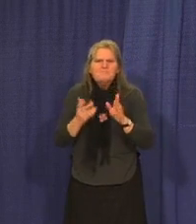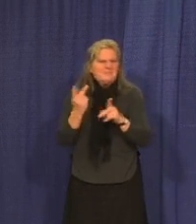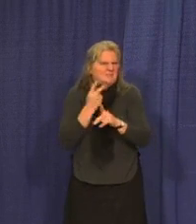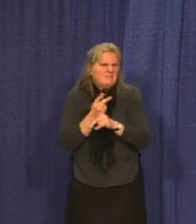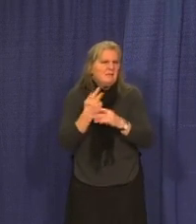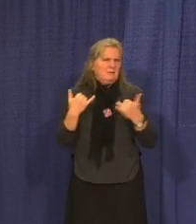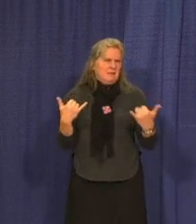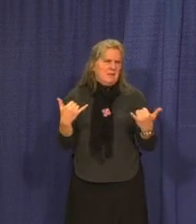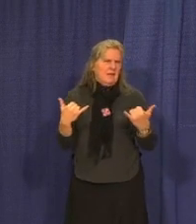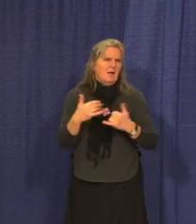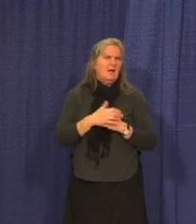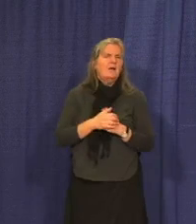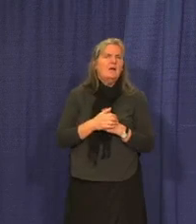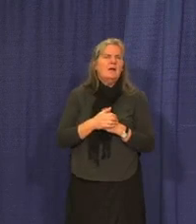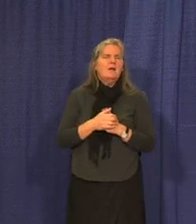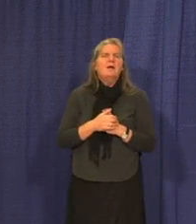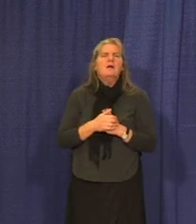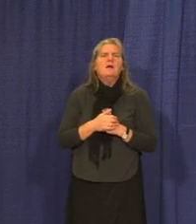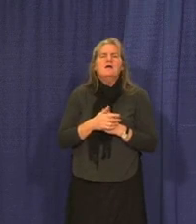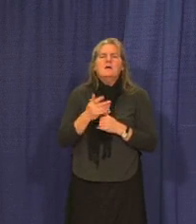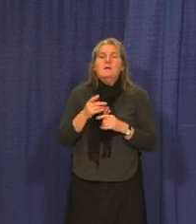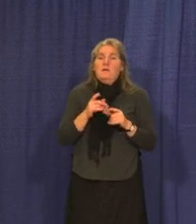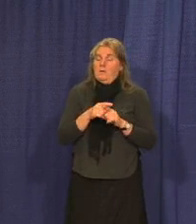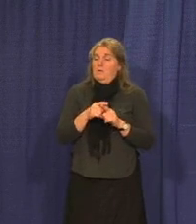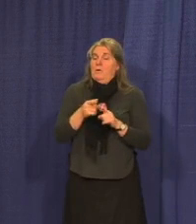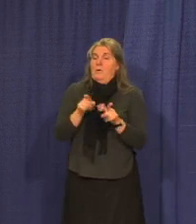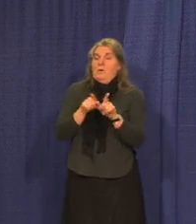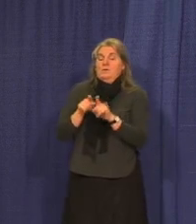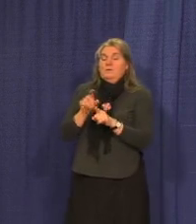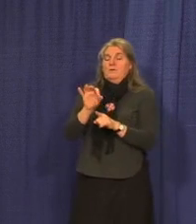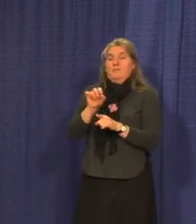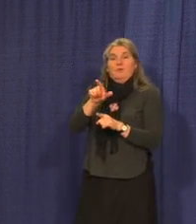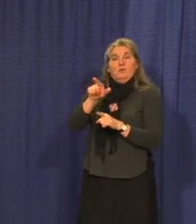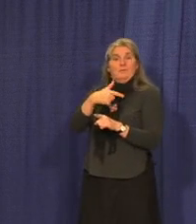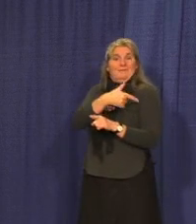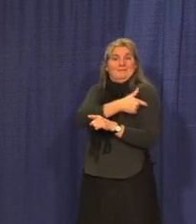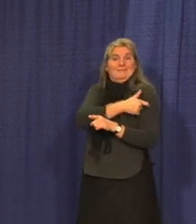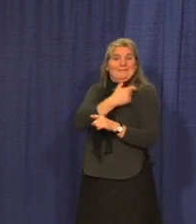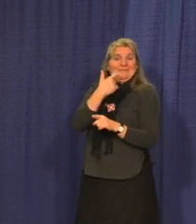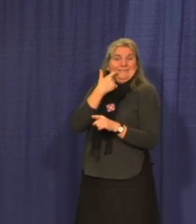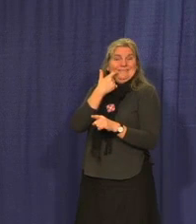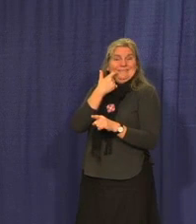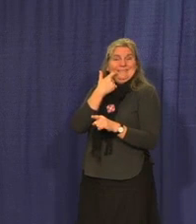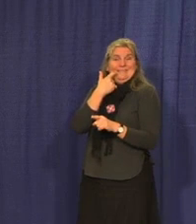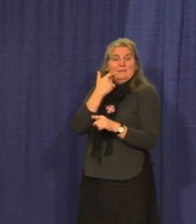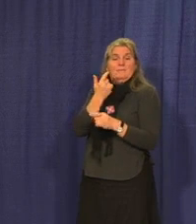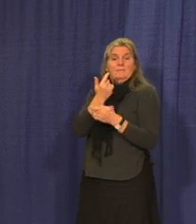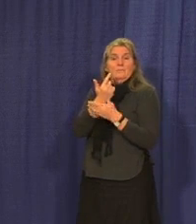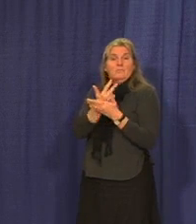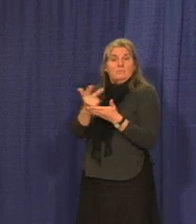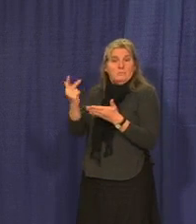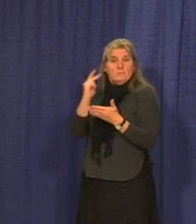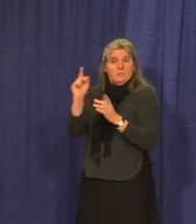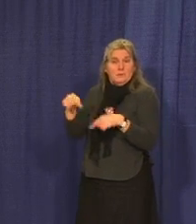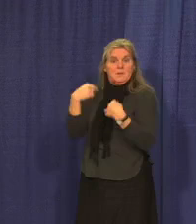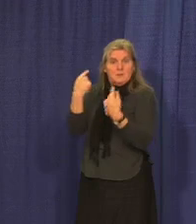This is being informed-- this is being informed by this year's flu vaccine rollout as well.